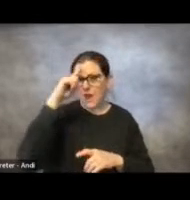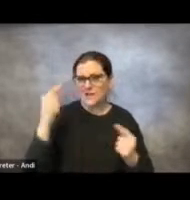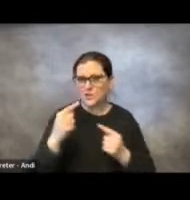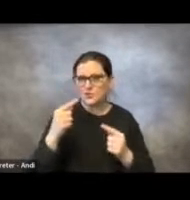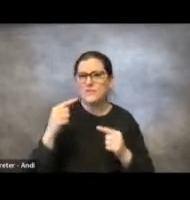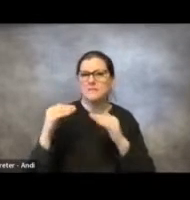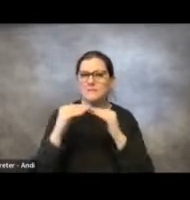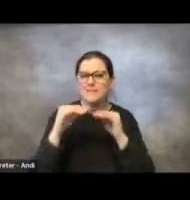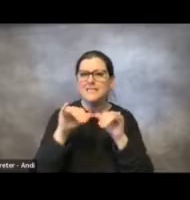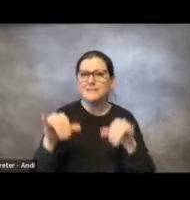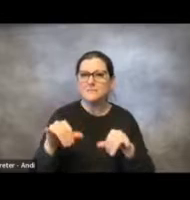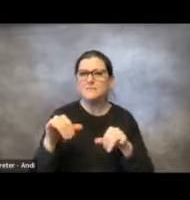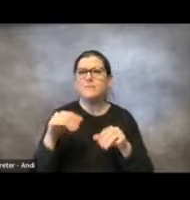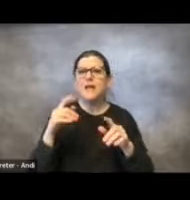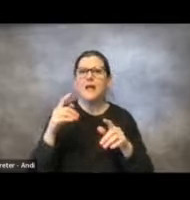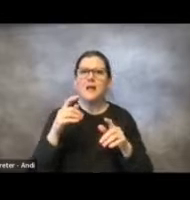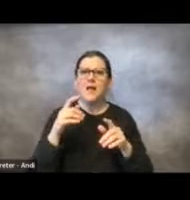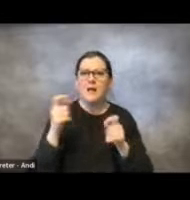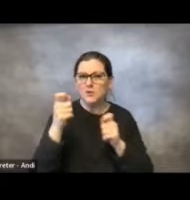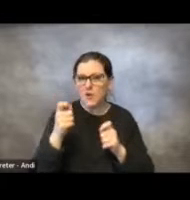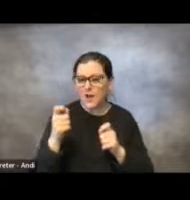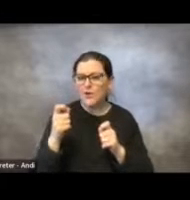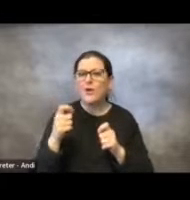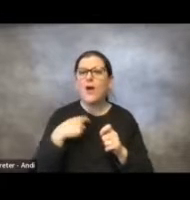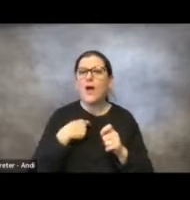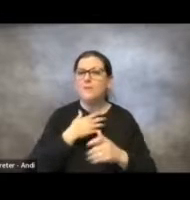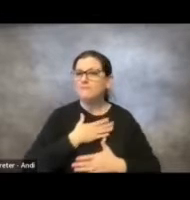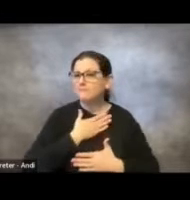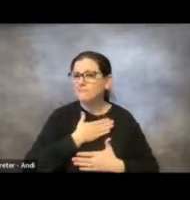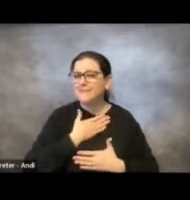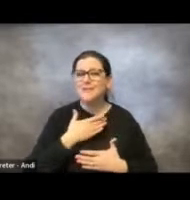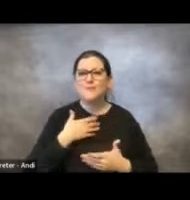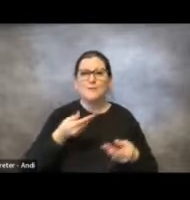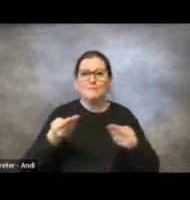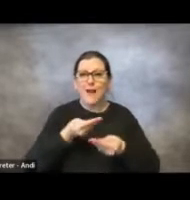Head Injury Administrators. And I am pleased to be moderating today's session. And I'm really